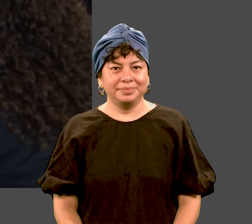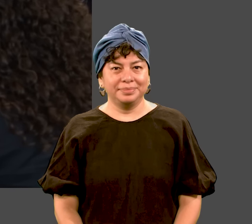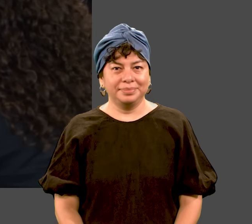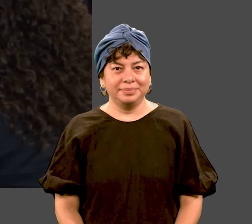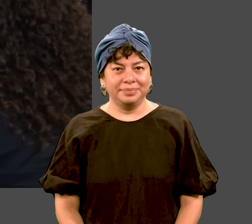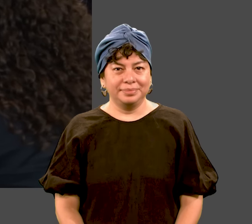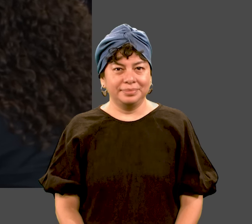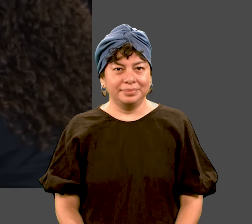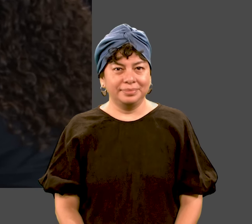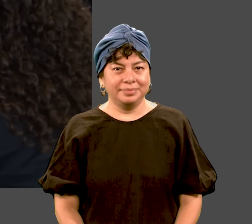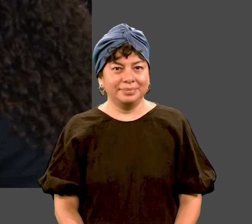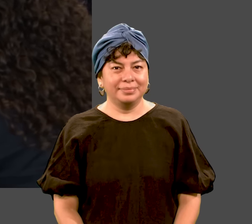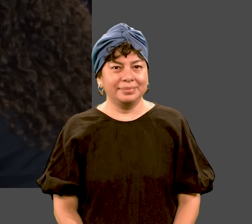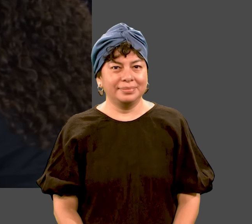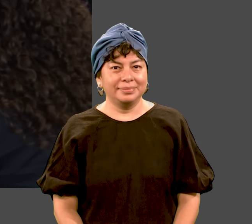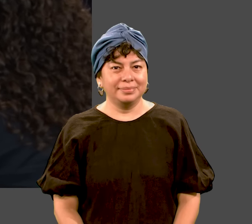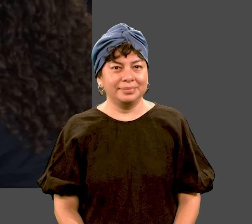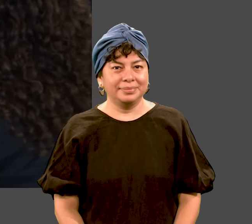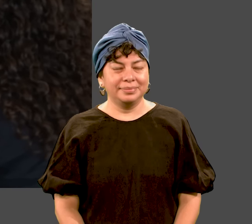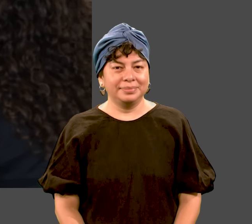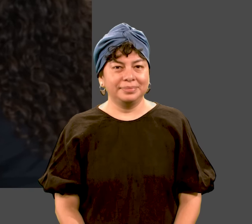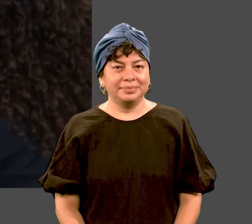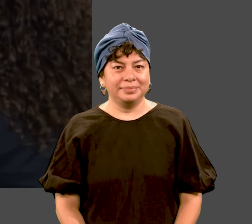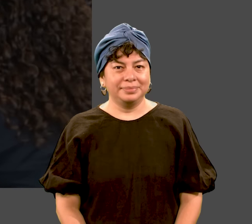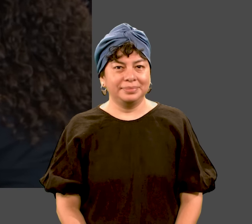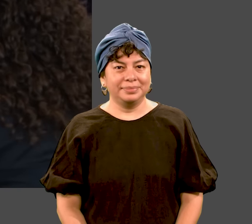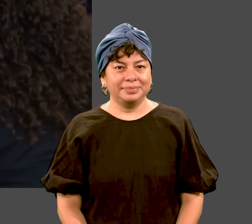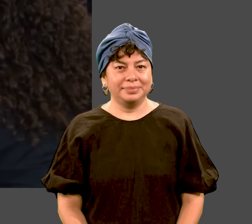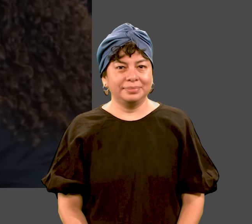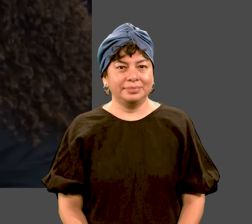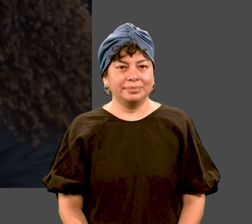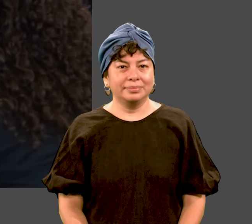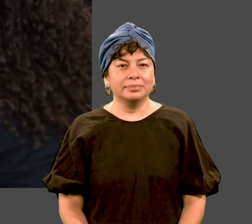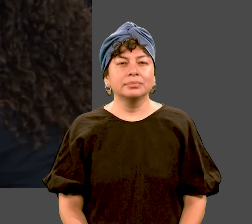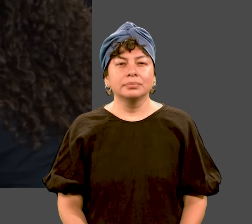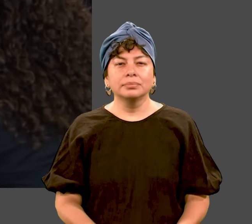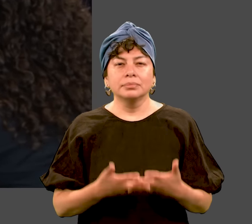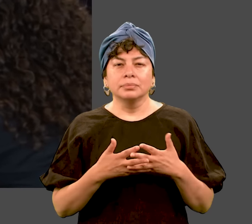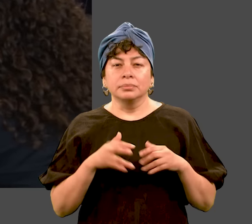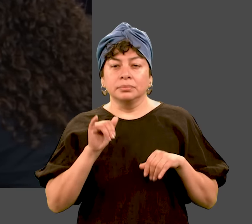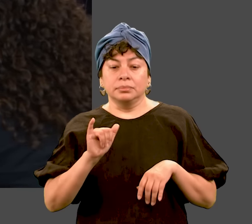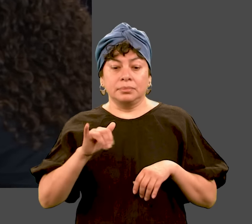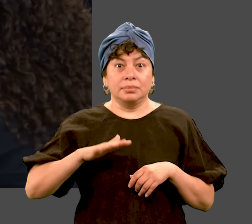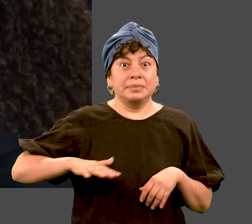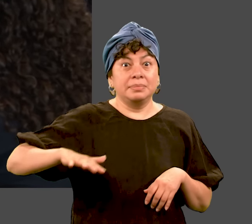that we're all three in conversation with one another, but also where we each are in space